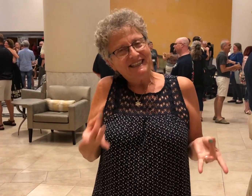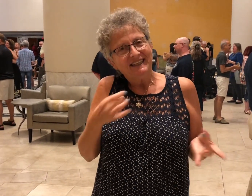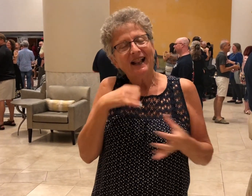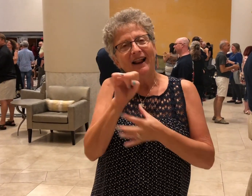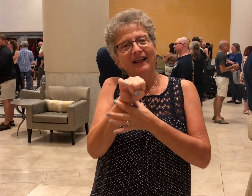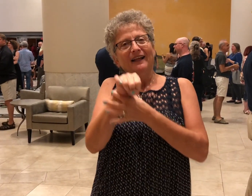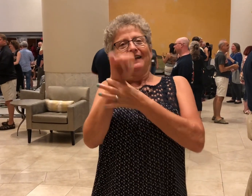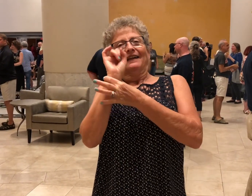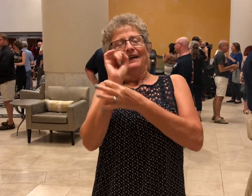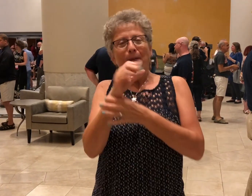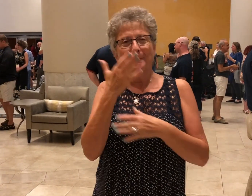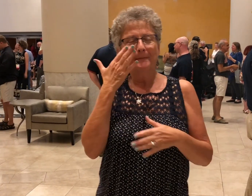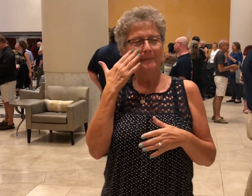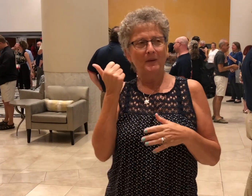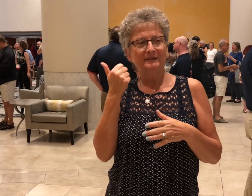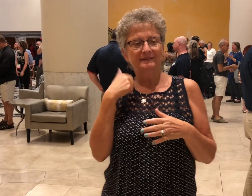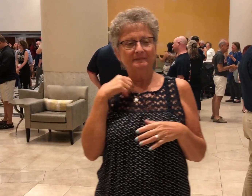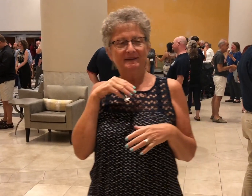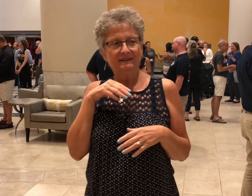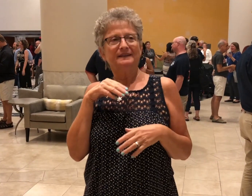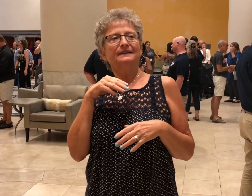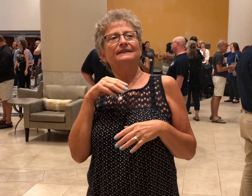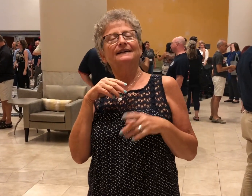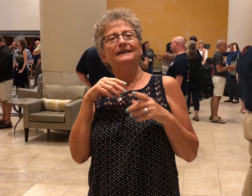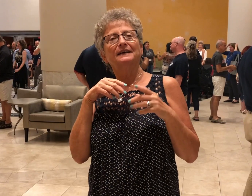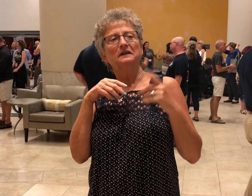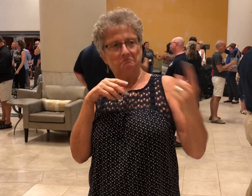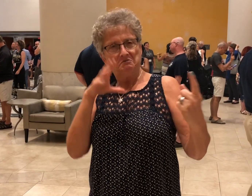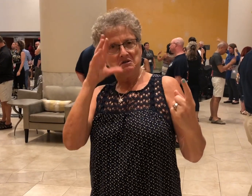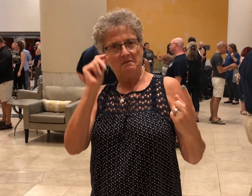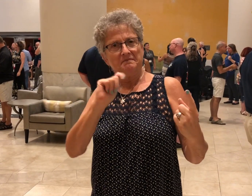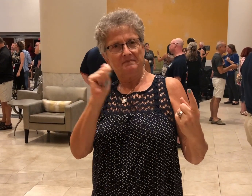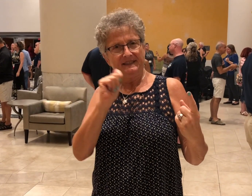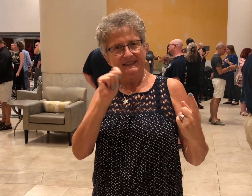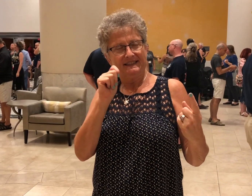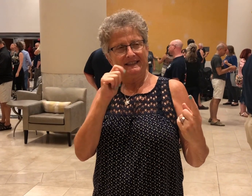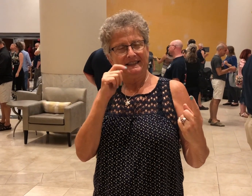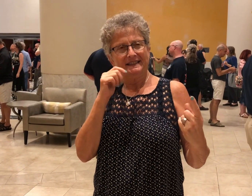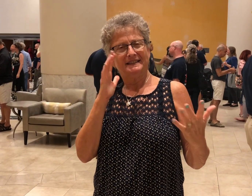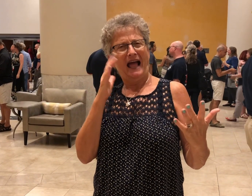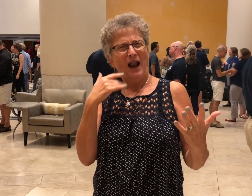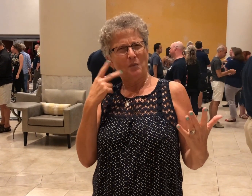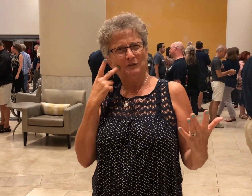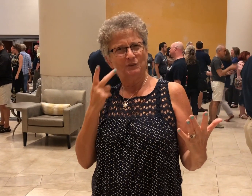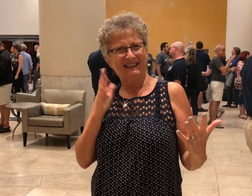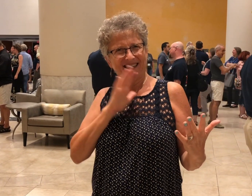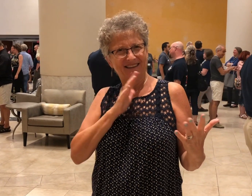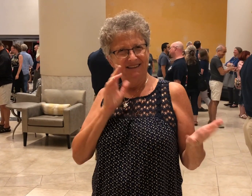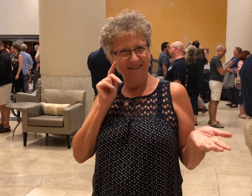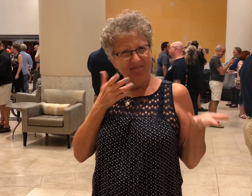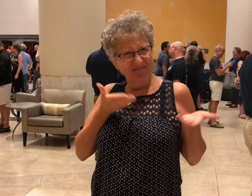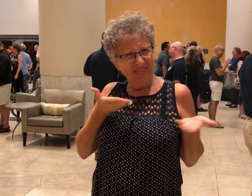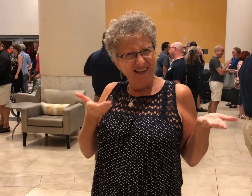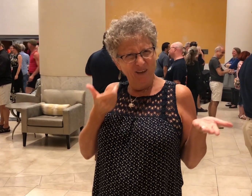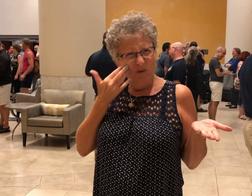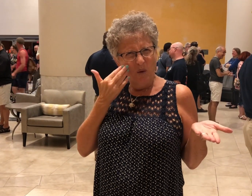It took me some time to think about it. When a guy urinates, I don’t want to see his...thing...